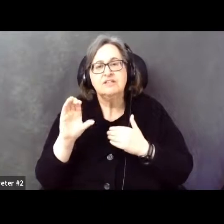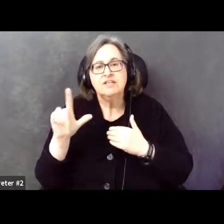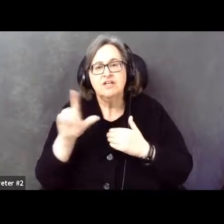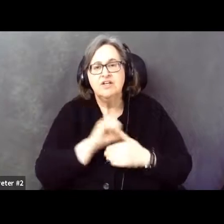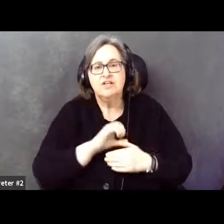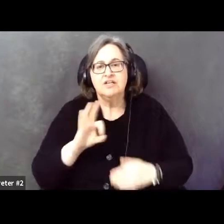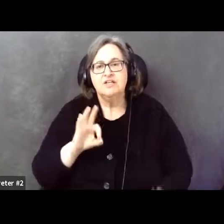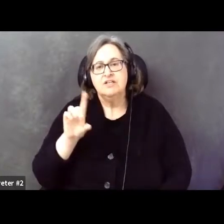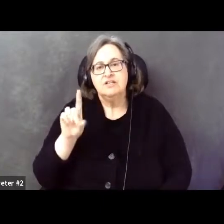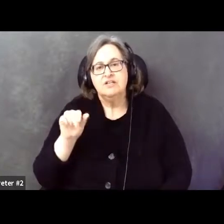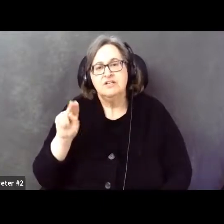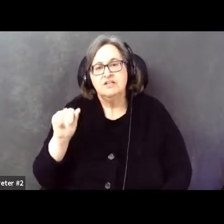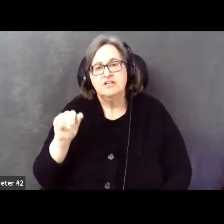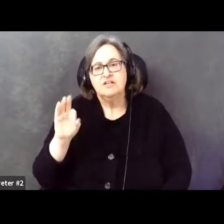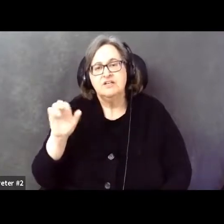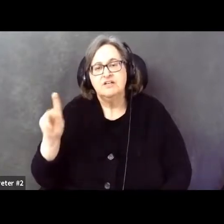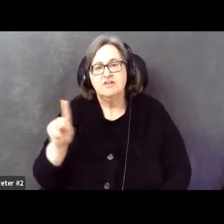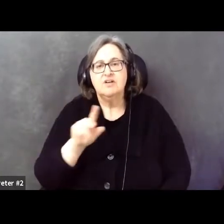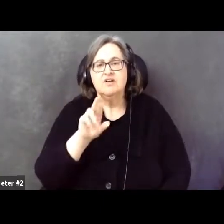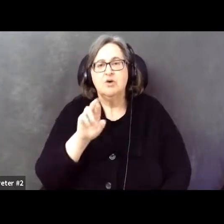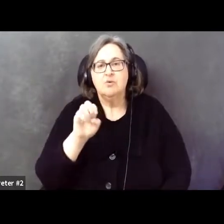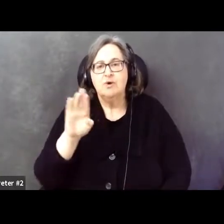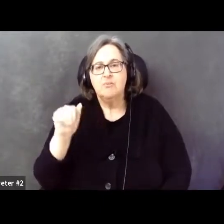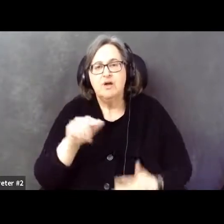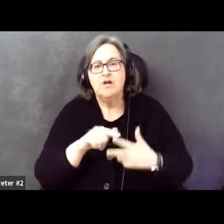Rebecca Wilson and Elma Roberts for their